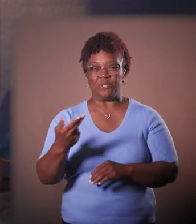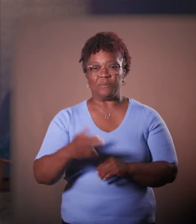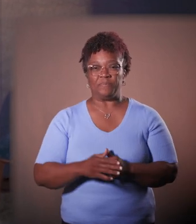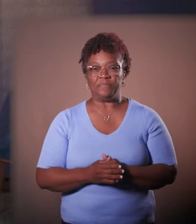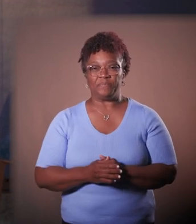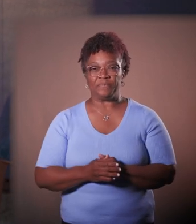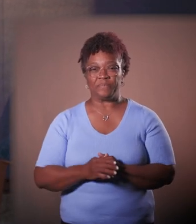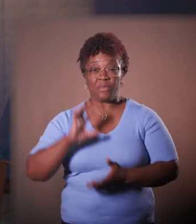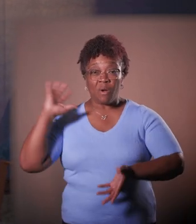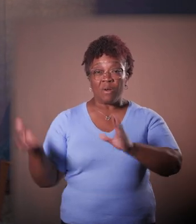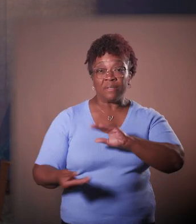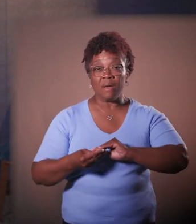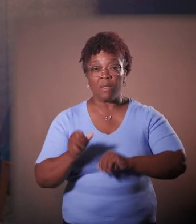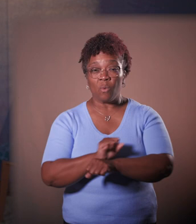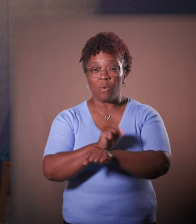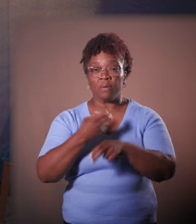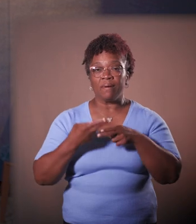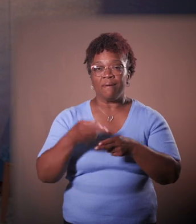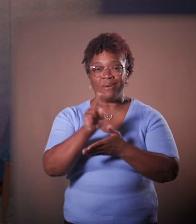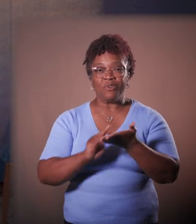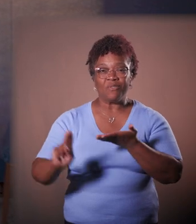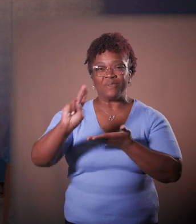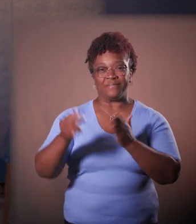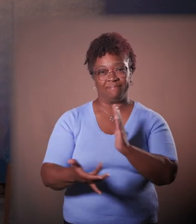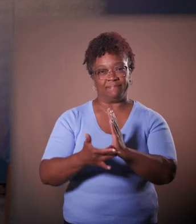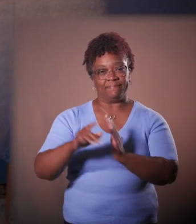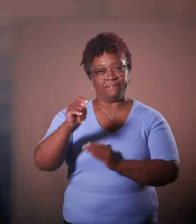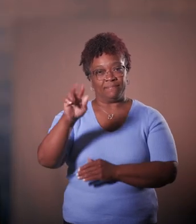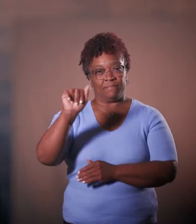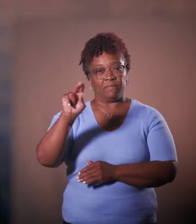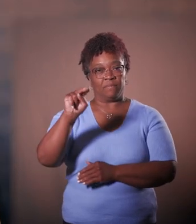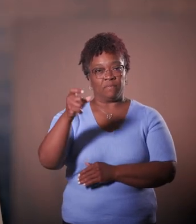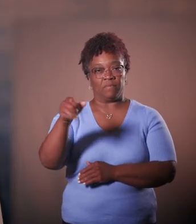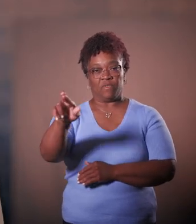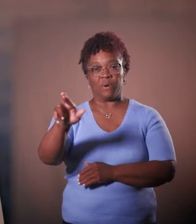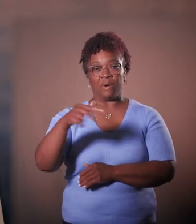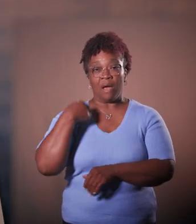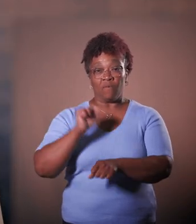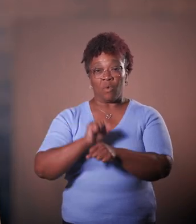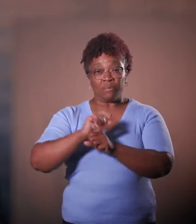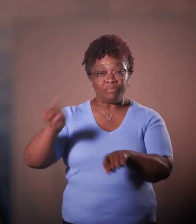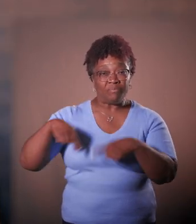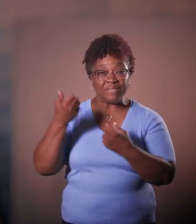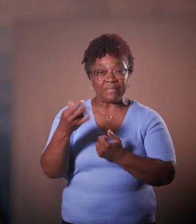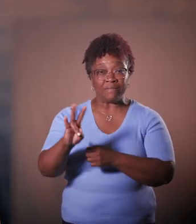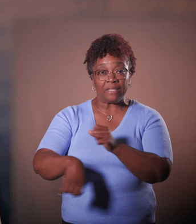Collectively, this work is called University Tech Transfer, and I've been in this field for 17 years.